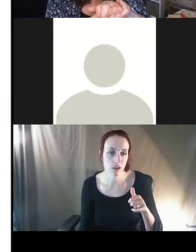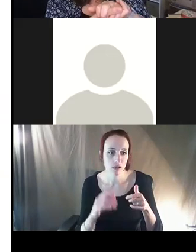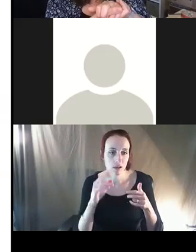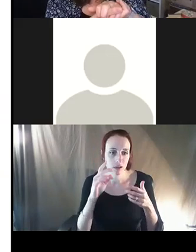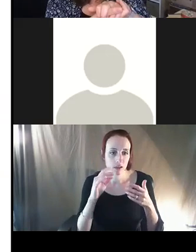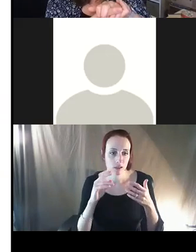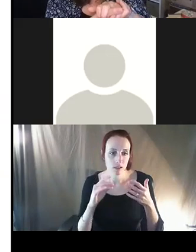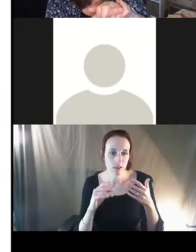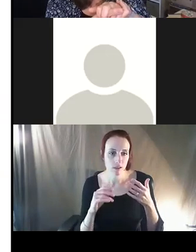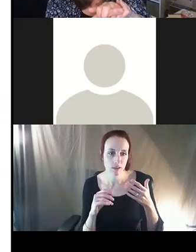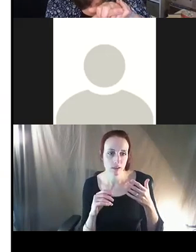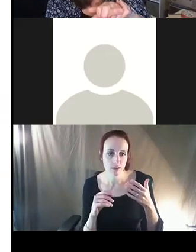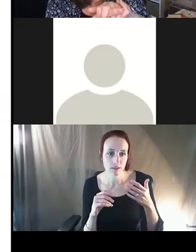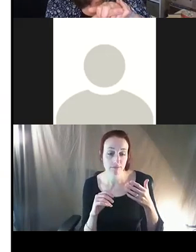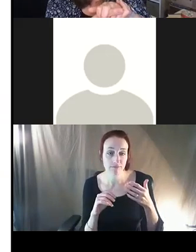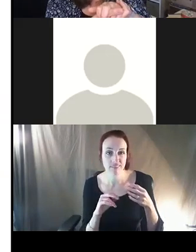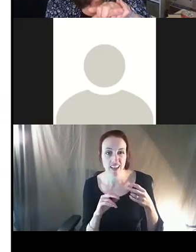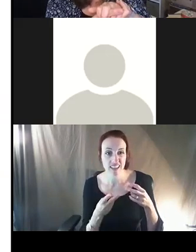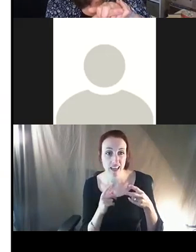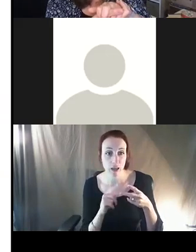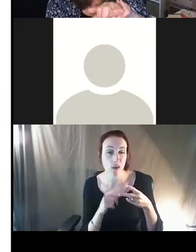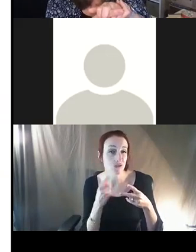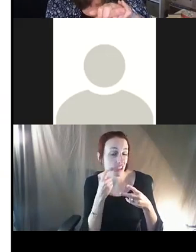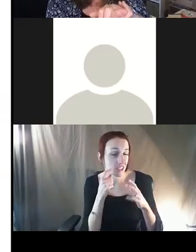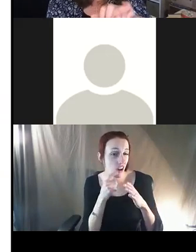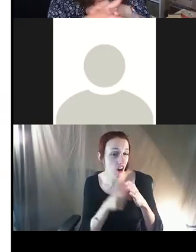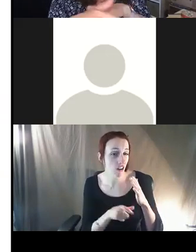Williams recent article on dyslexia.